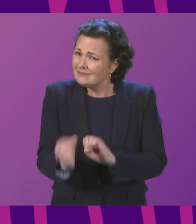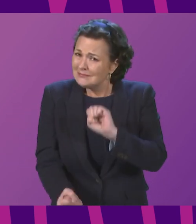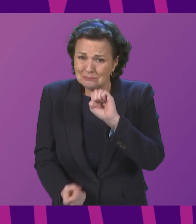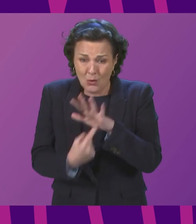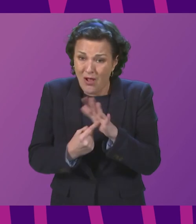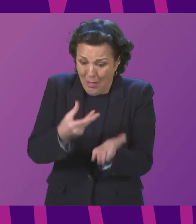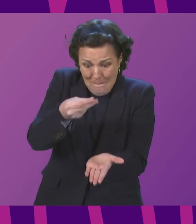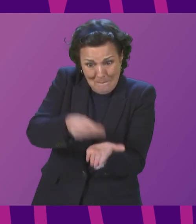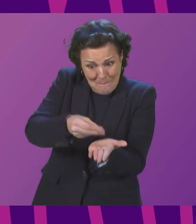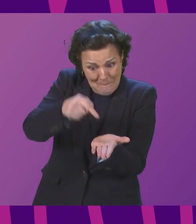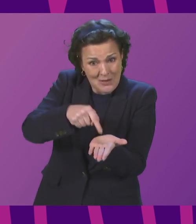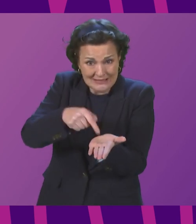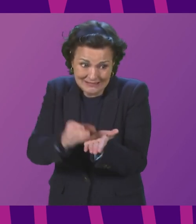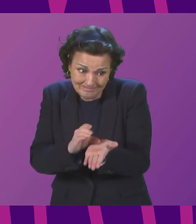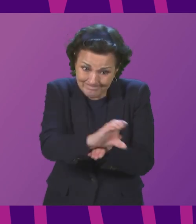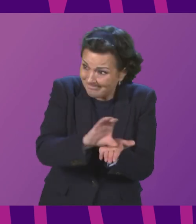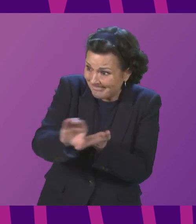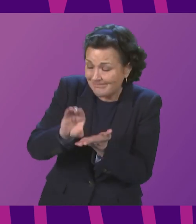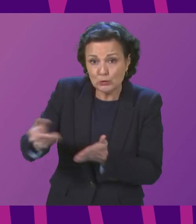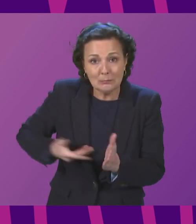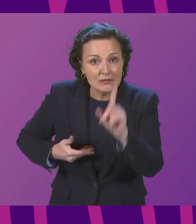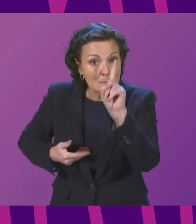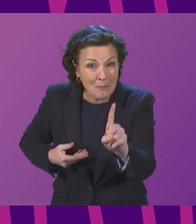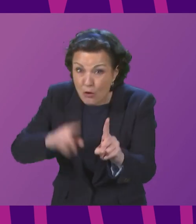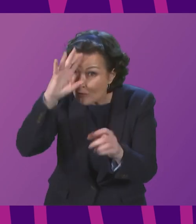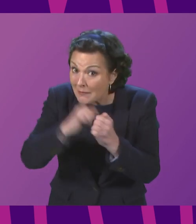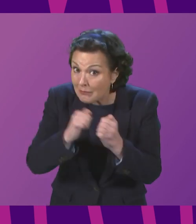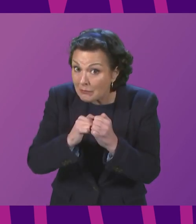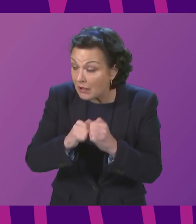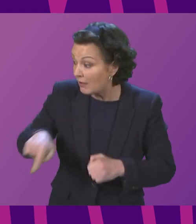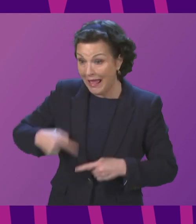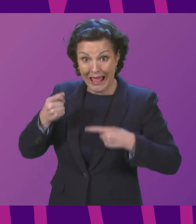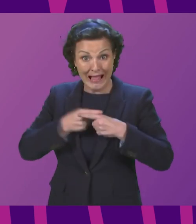money out to businesses, but that money is not available elsewhere in the UK. The Scottish